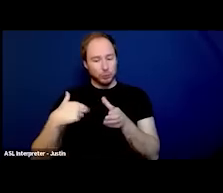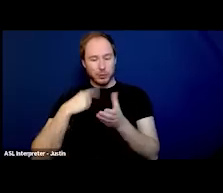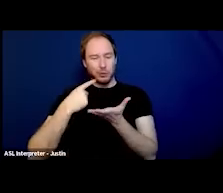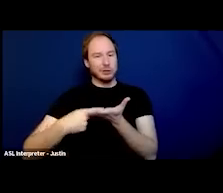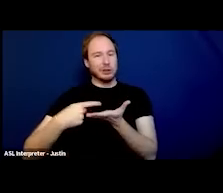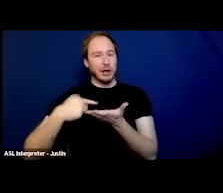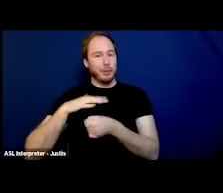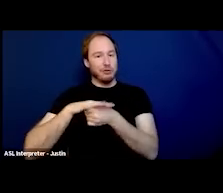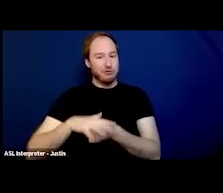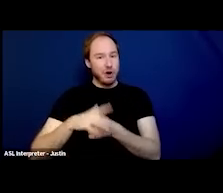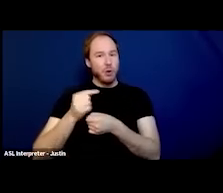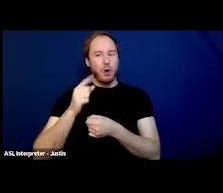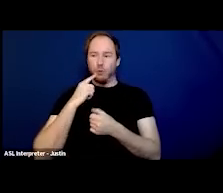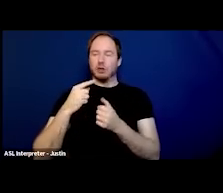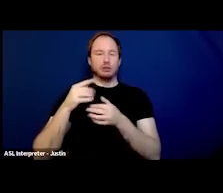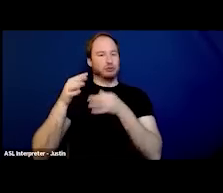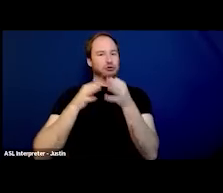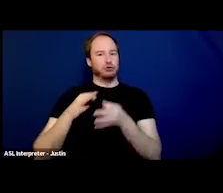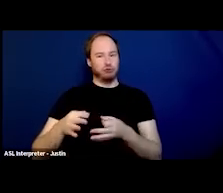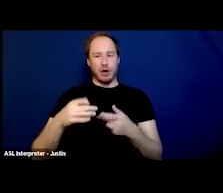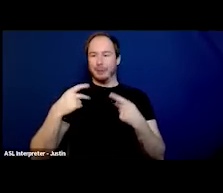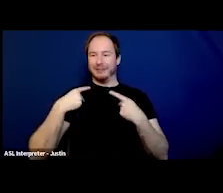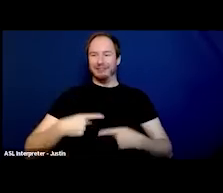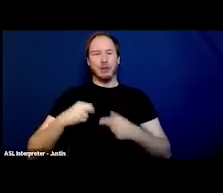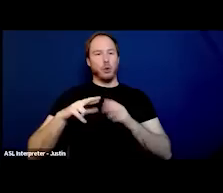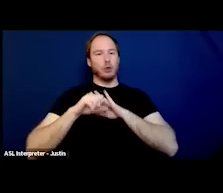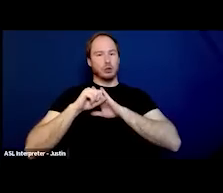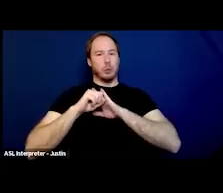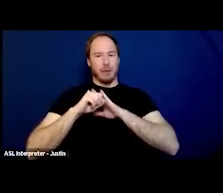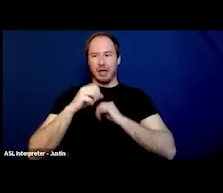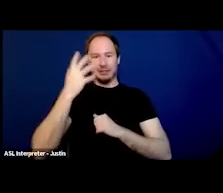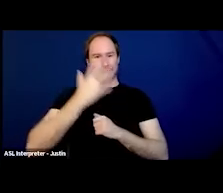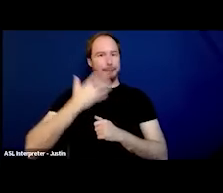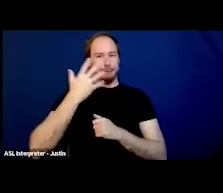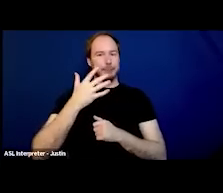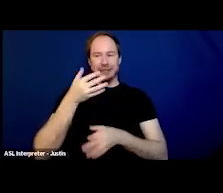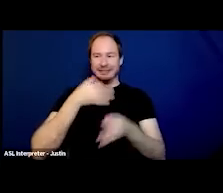by describing physical or somatic symptoms they're having rather than describing with feeling words.